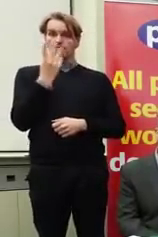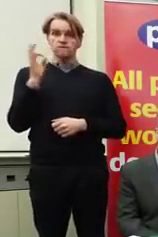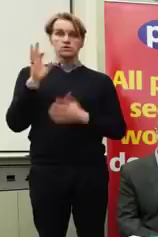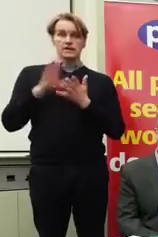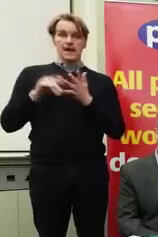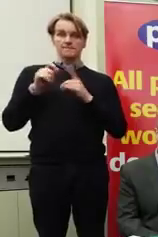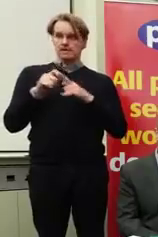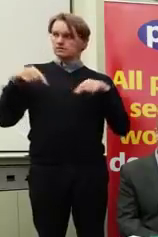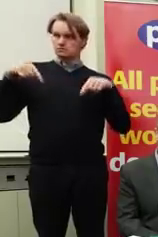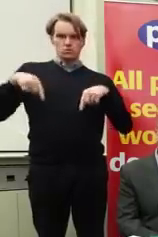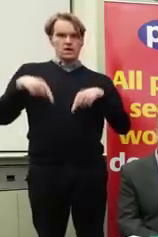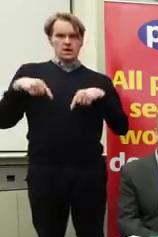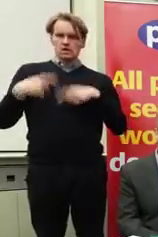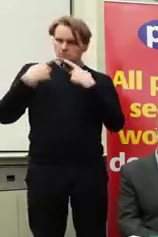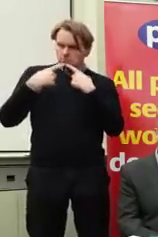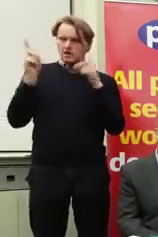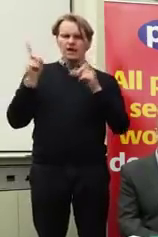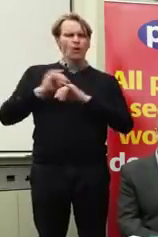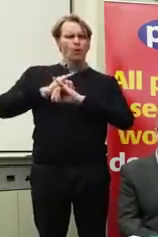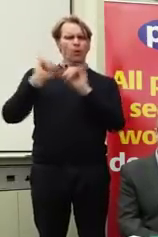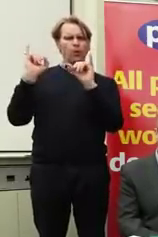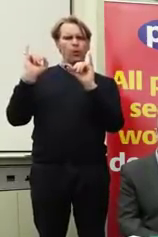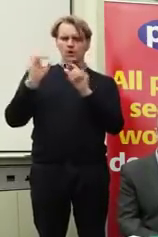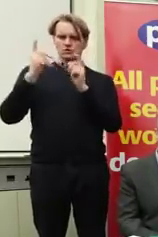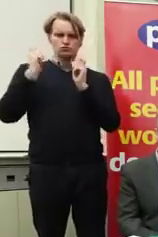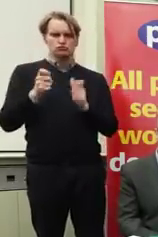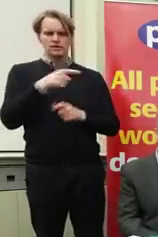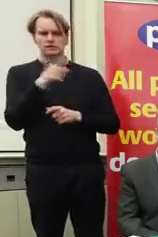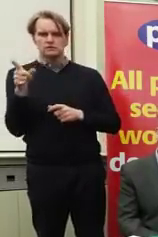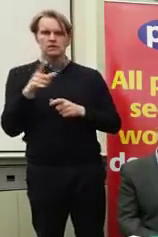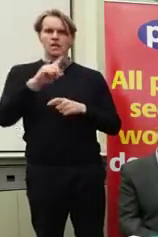highlighting how outrageous that was a way to treat you by the government. Well I'm